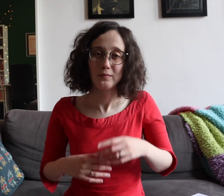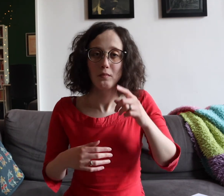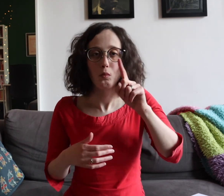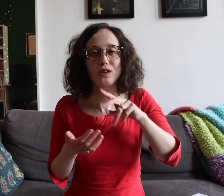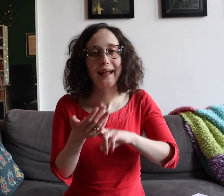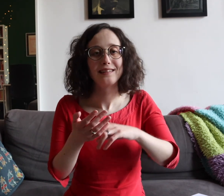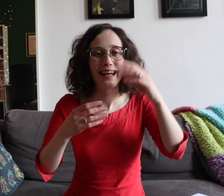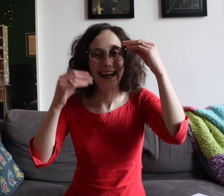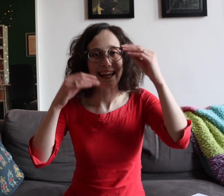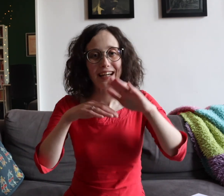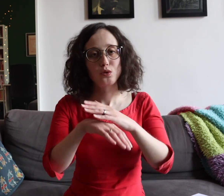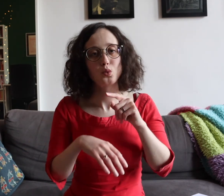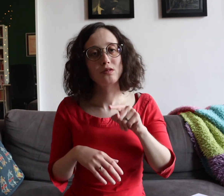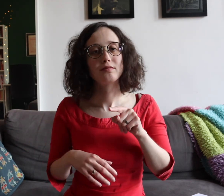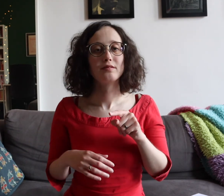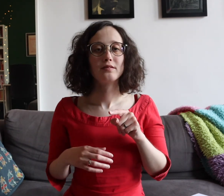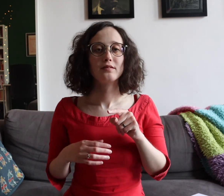I really have to learn to apply this.